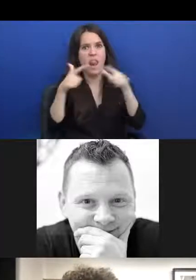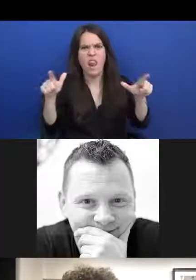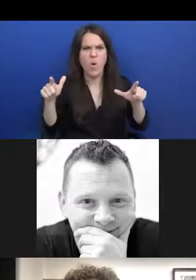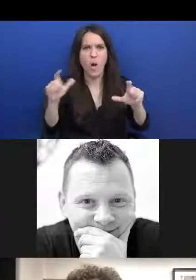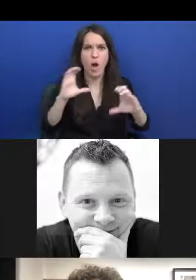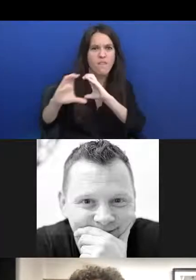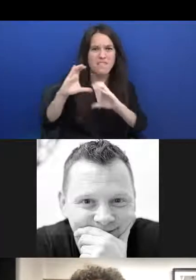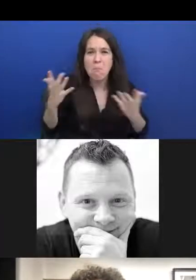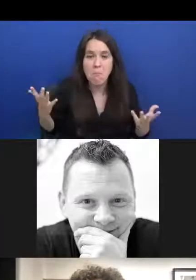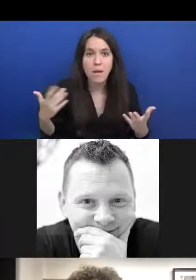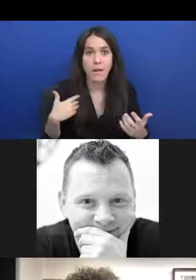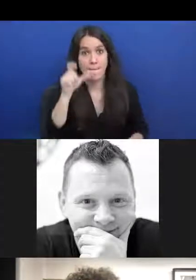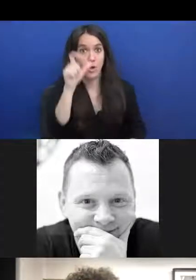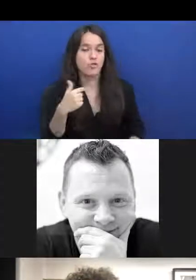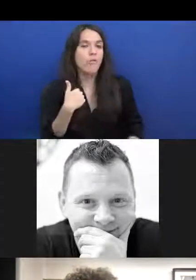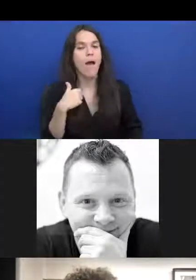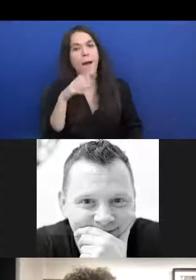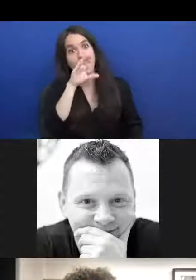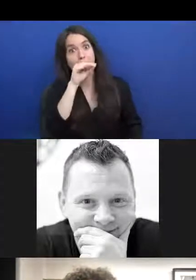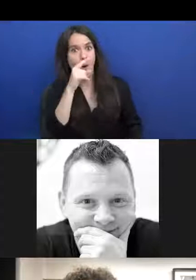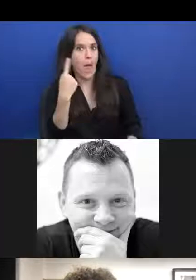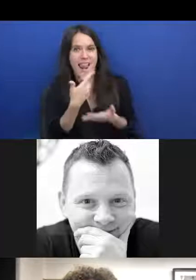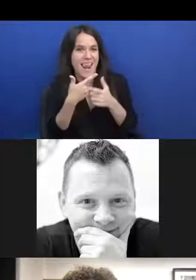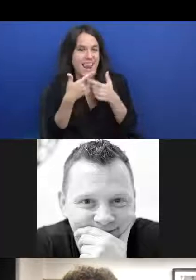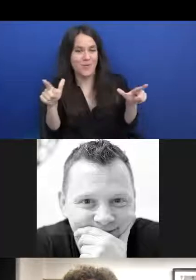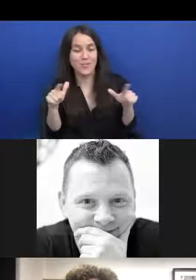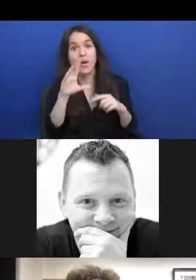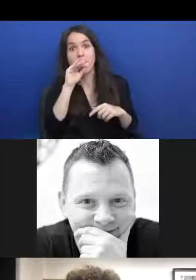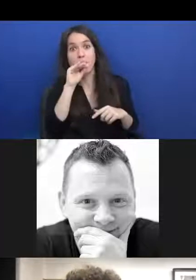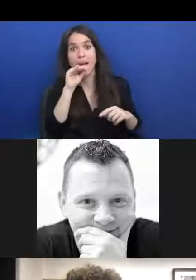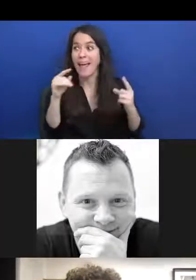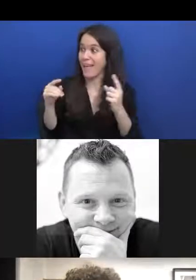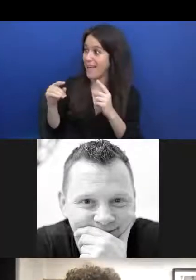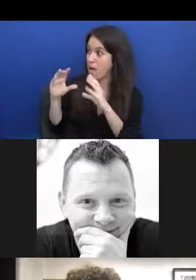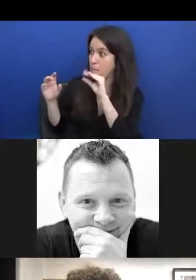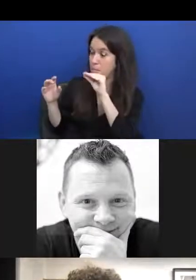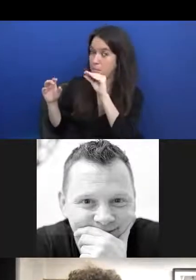the other responds in a different language so it's an alternative to linguistic accommodation